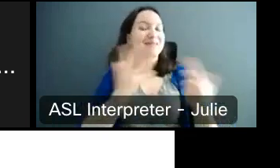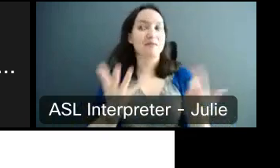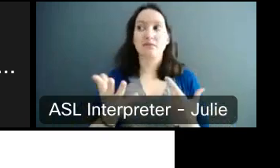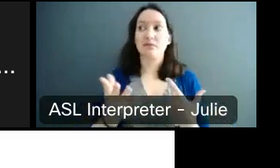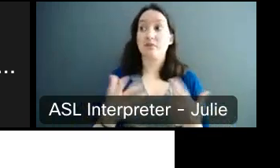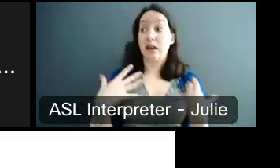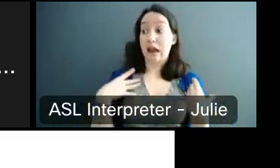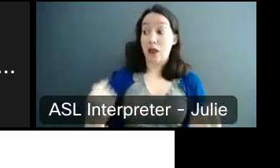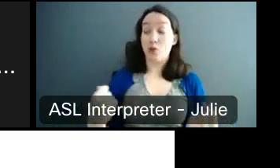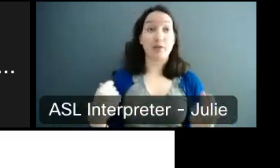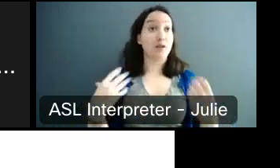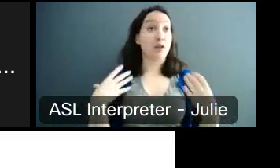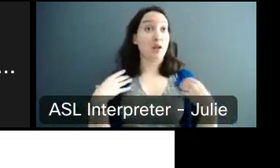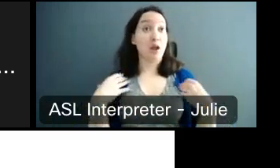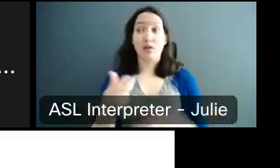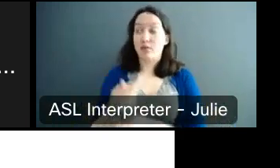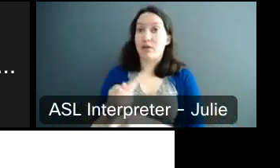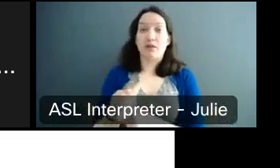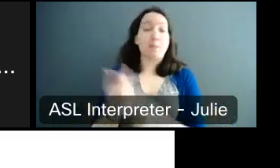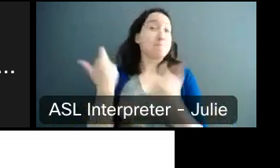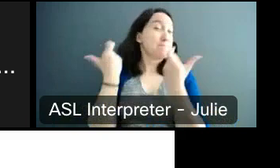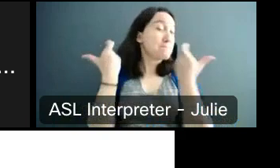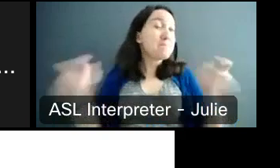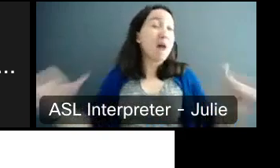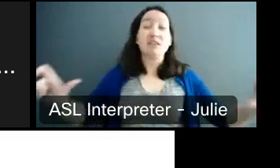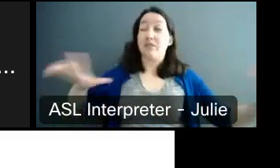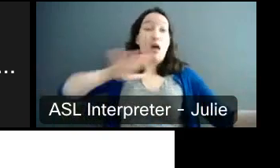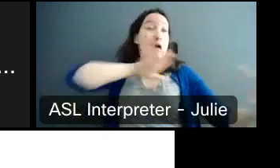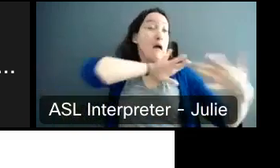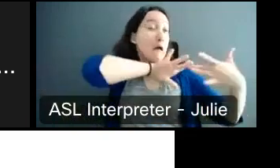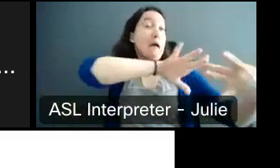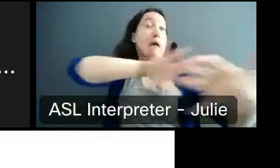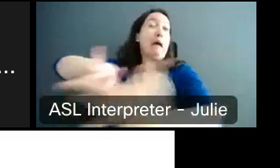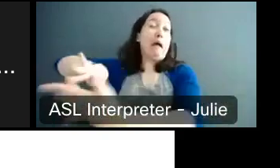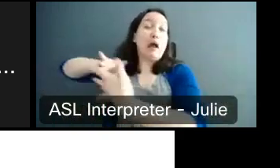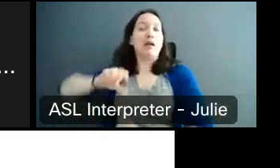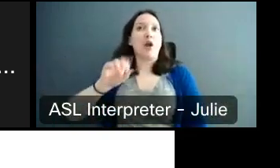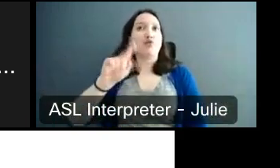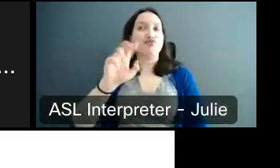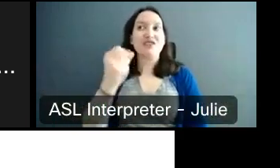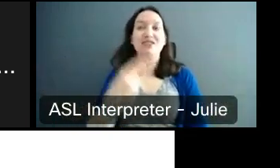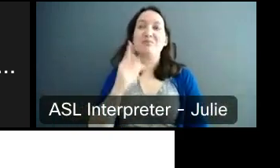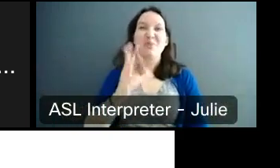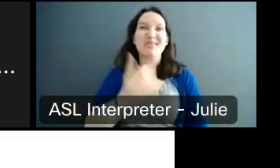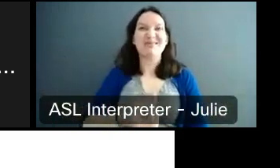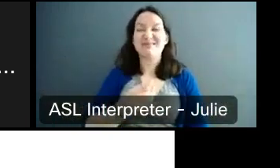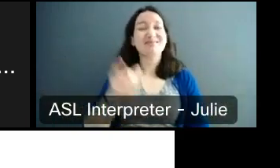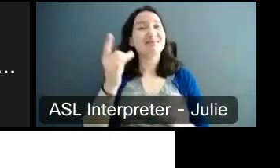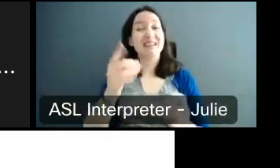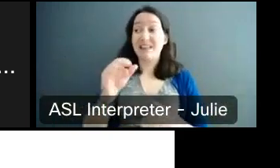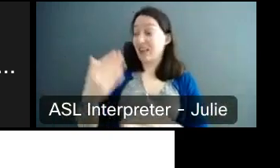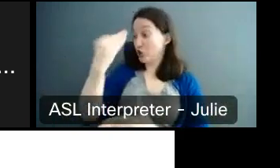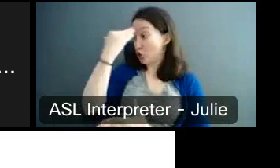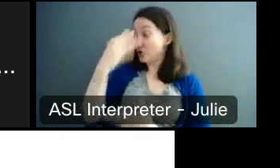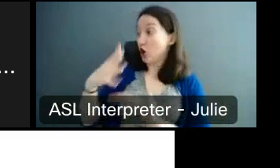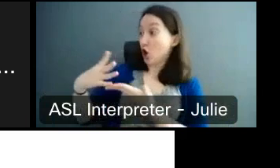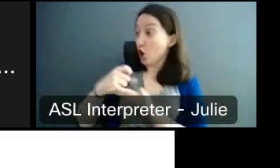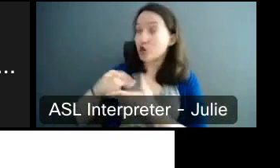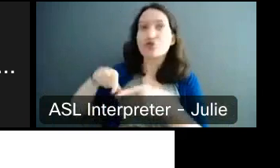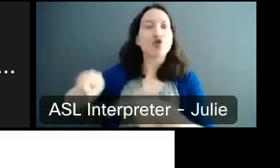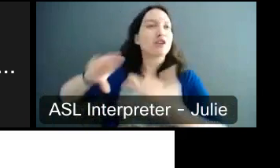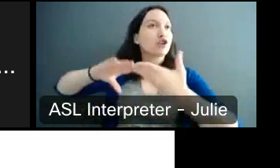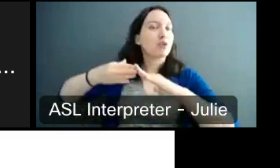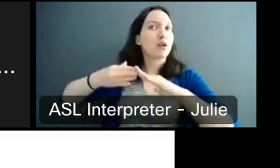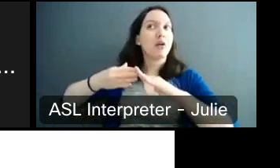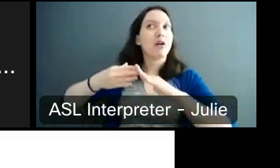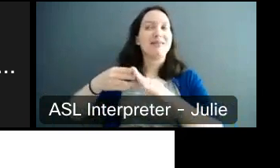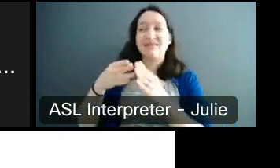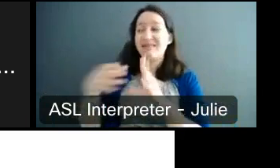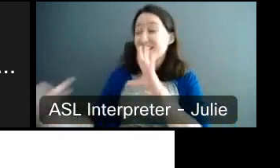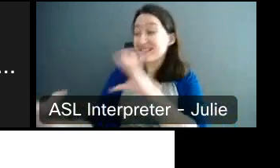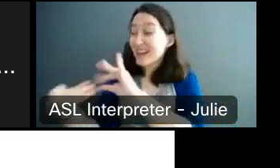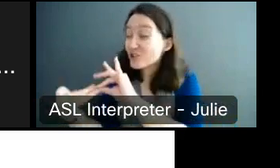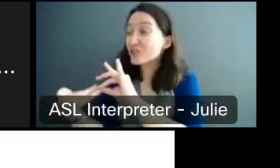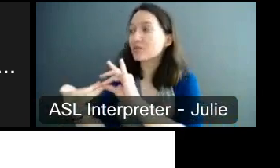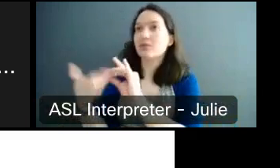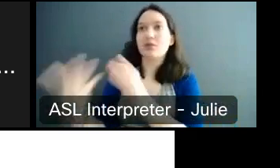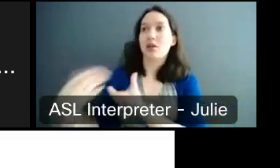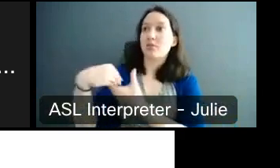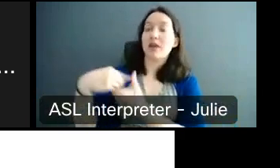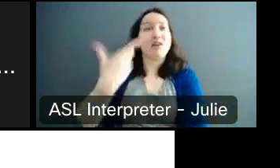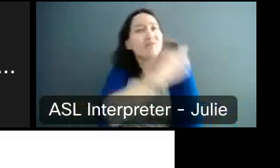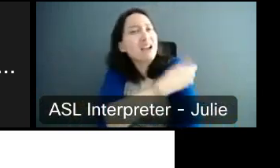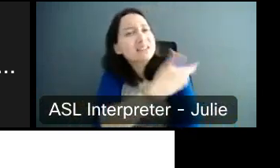We did a massive outrage and it will be a pity if we lose that knowledge that we are getting of the communities, the connection to the communities, getting them to vaccinate to do testing.